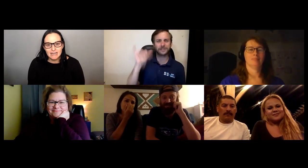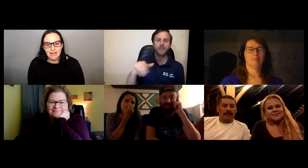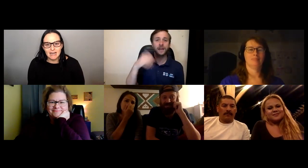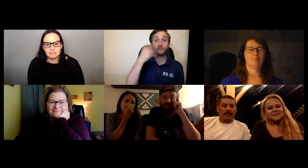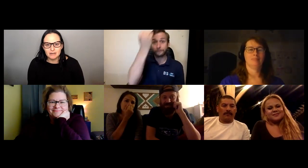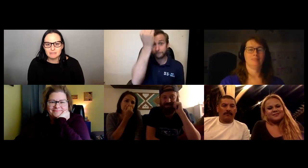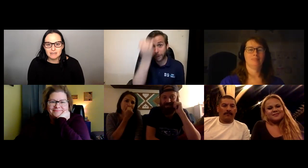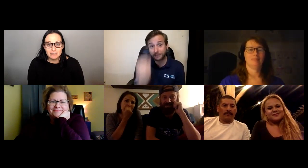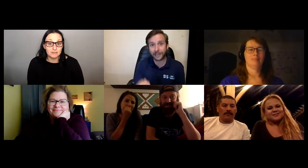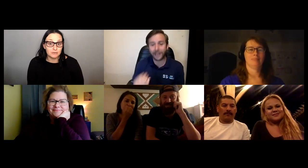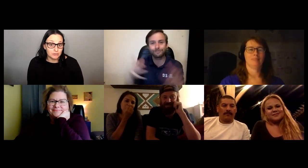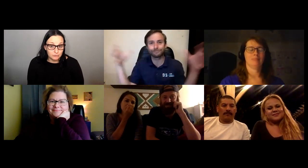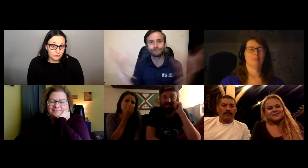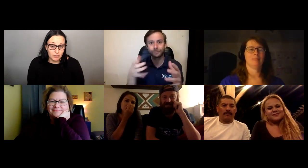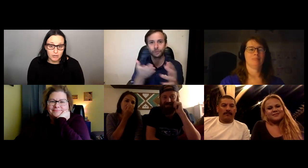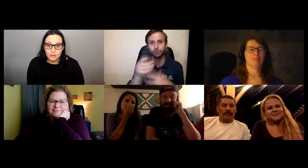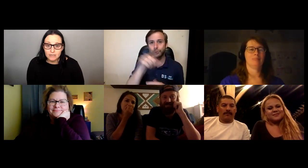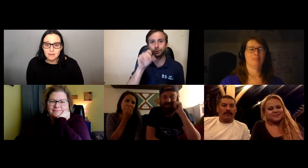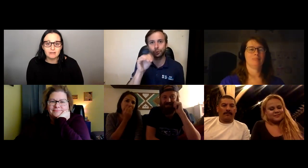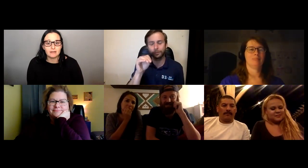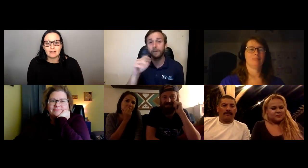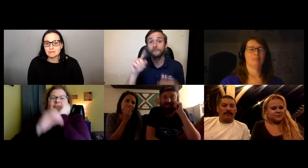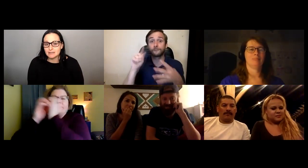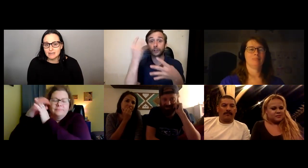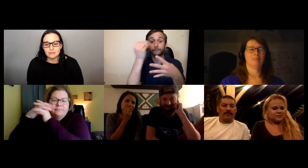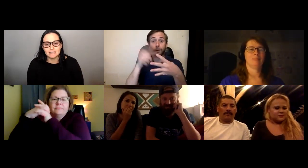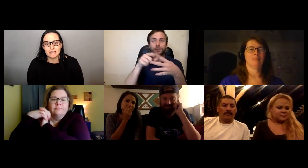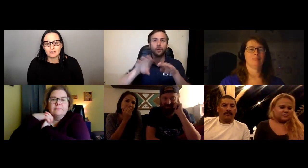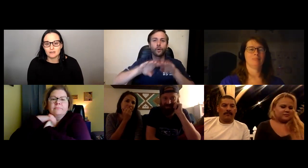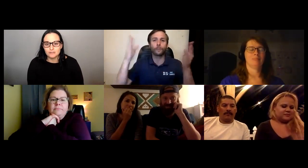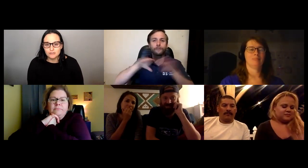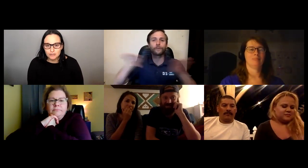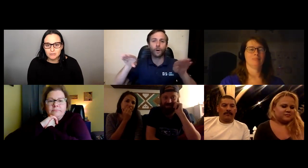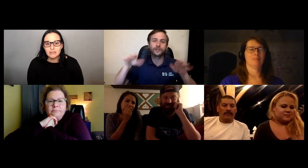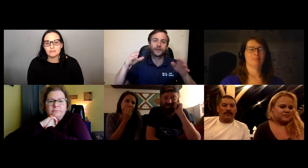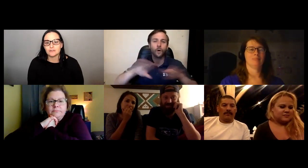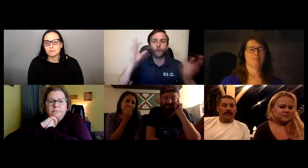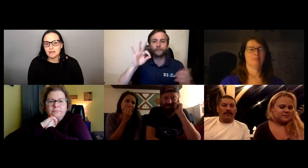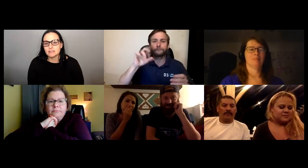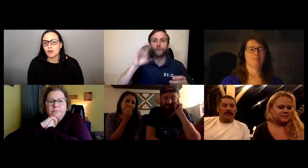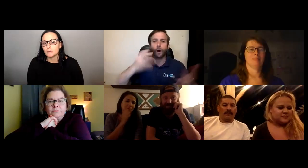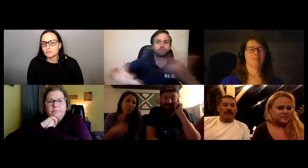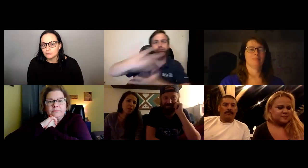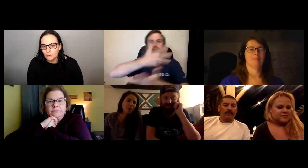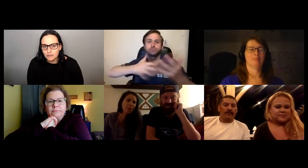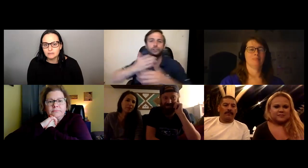um merry mondays if you can if you want to know what it's about every monday we get together on